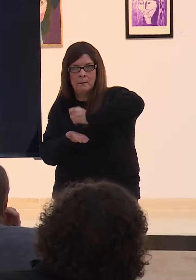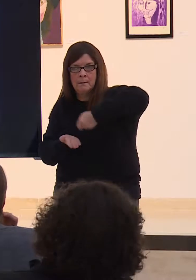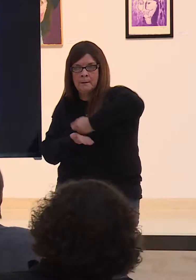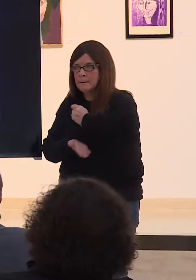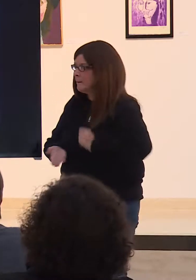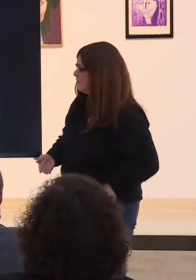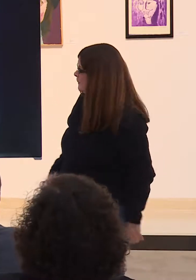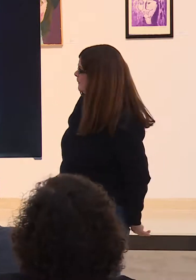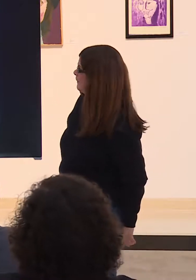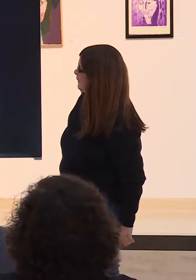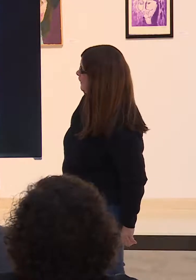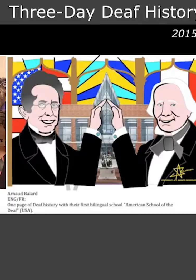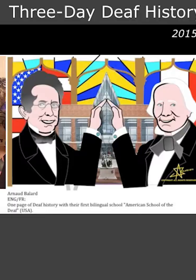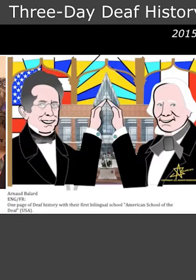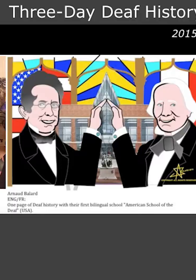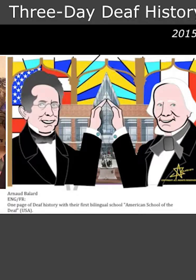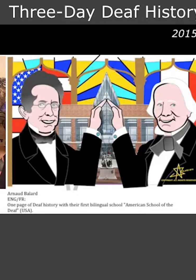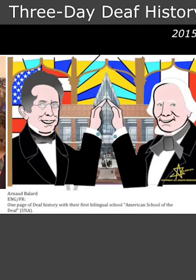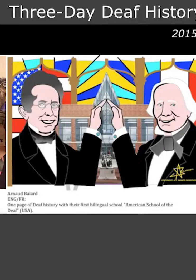This was a linocut.